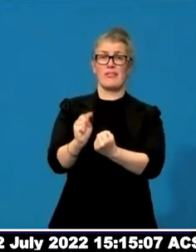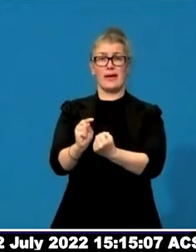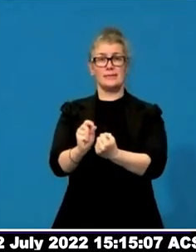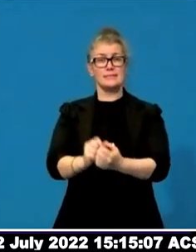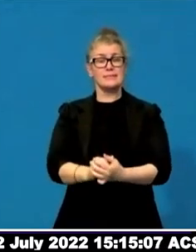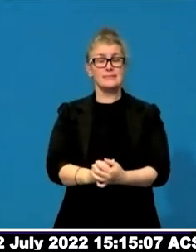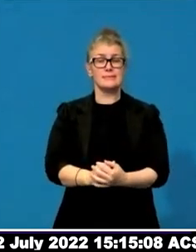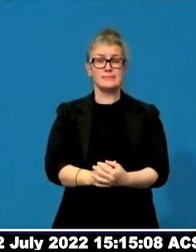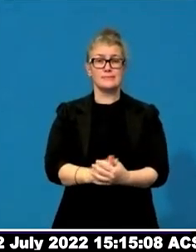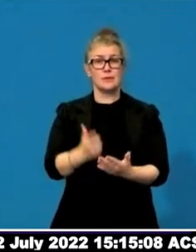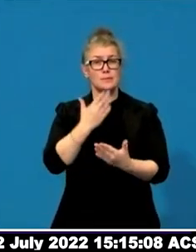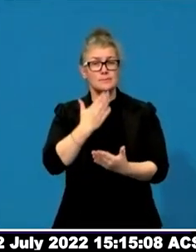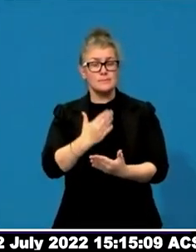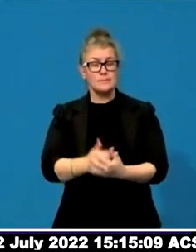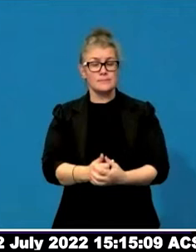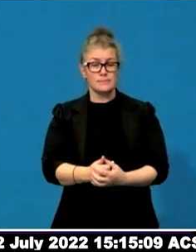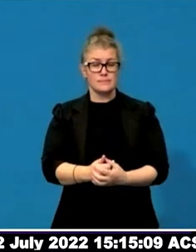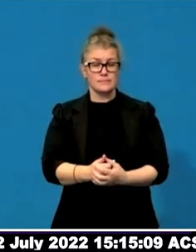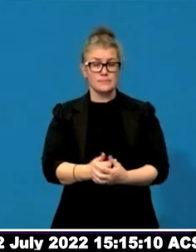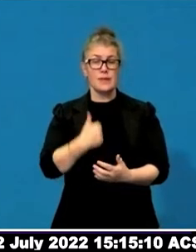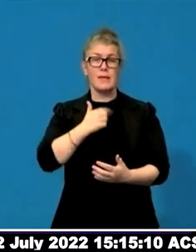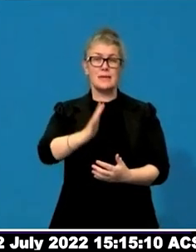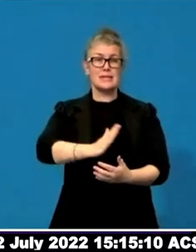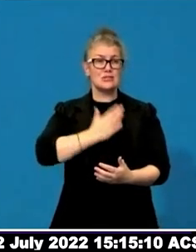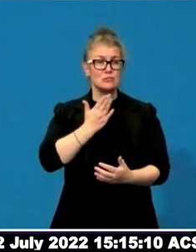I just was interested, this Facebook page, which has been